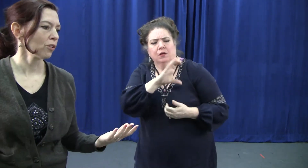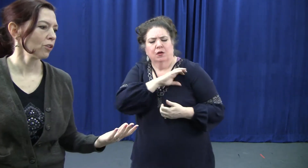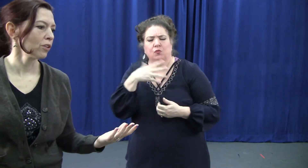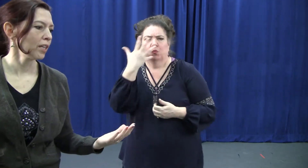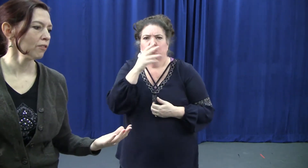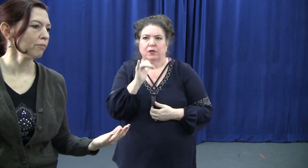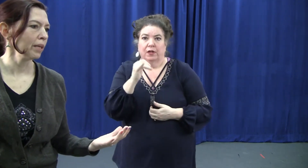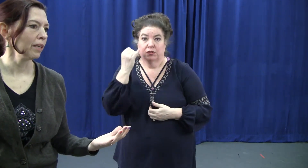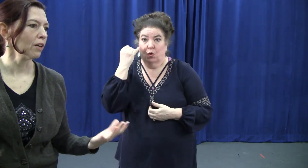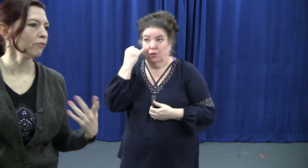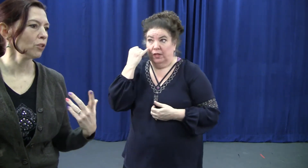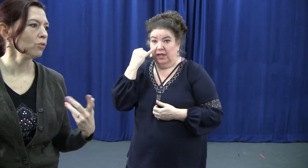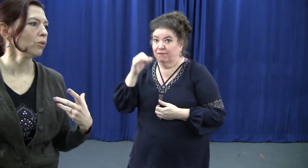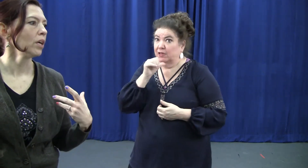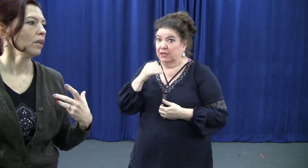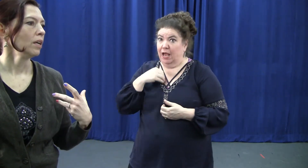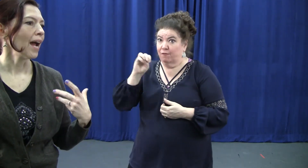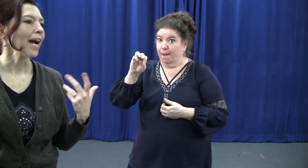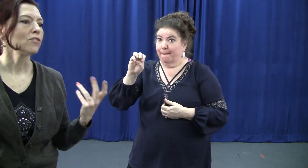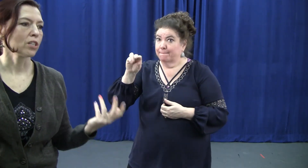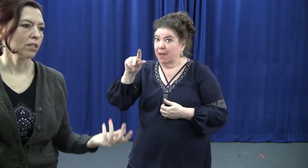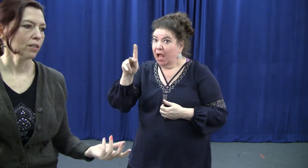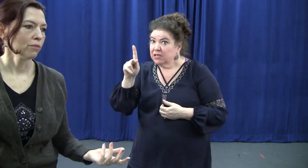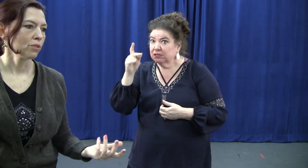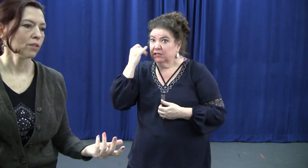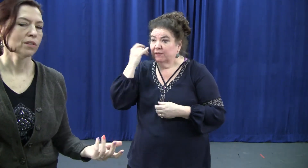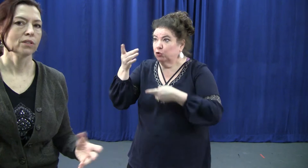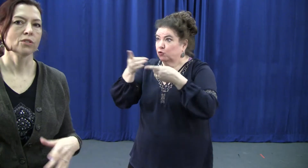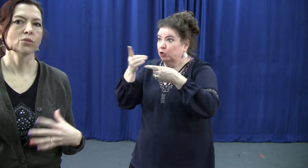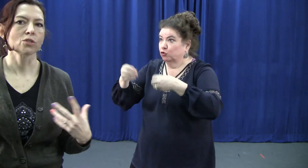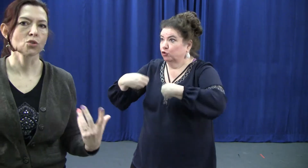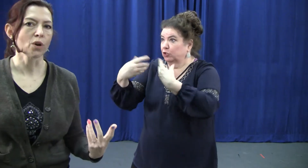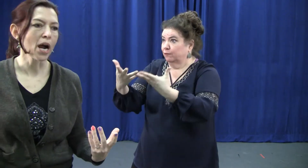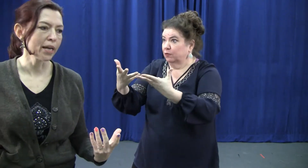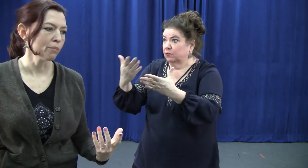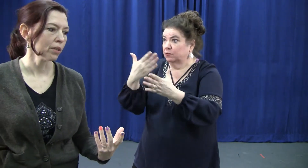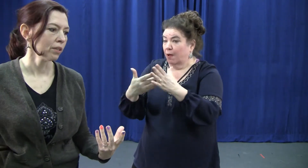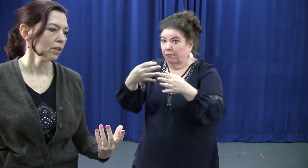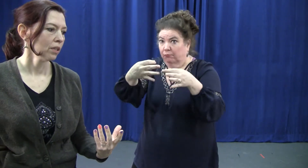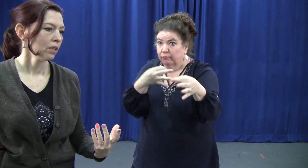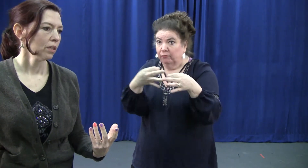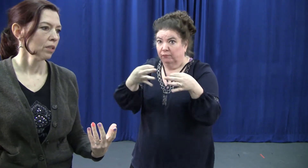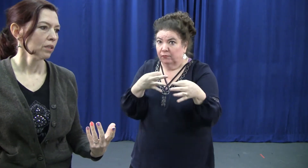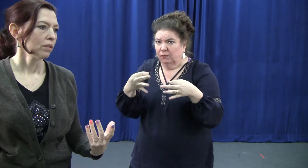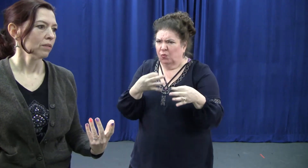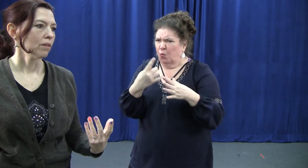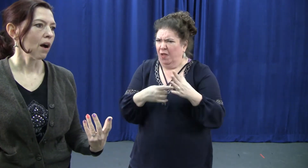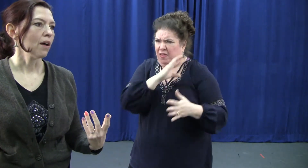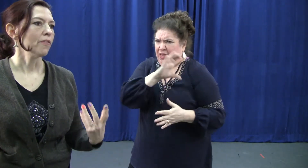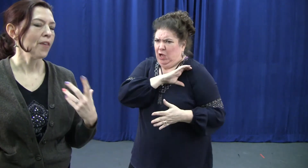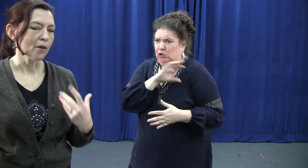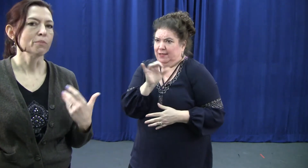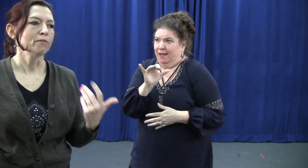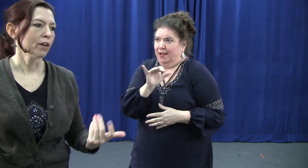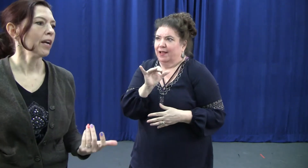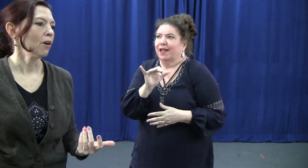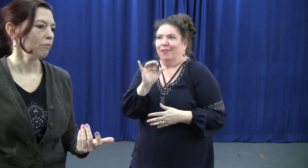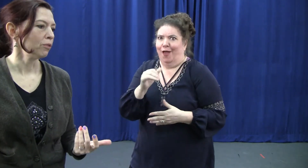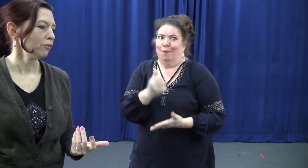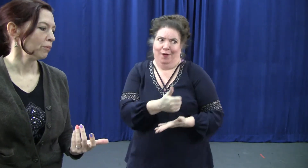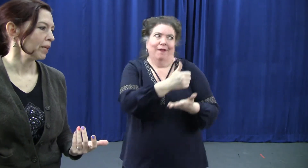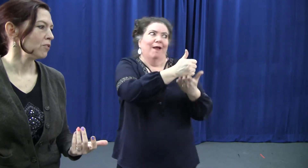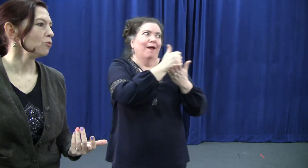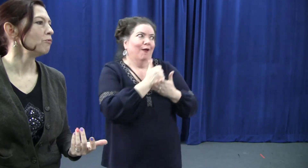could give me a few adjectives to describe character. That would be very helpful for me to